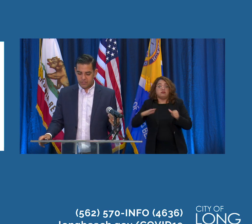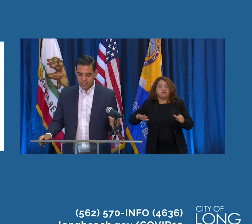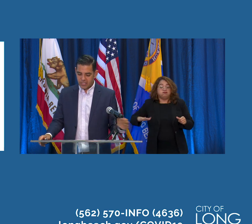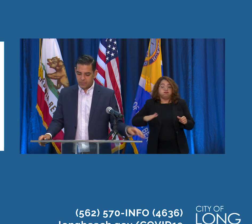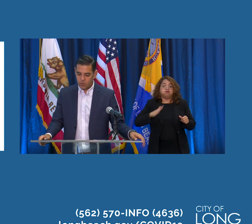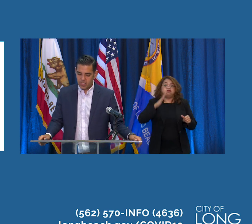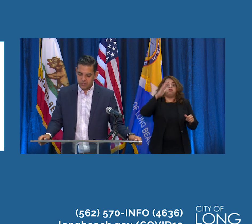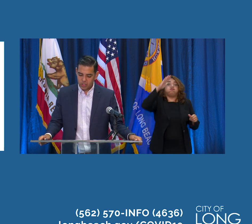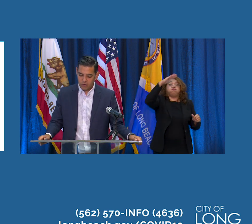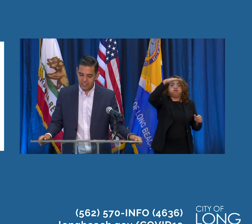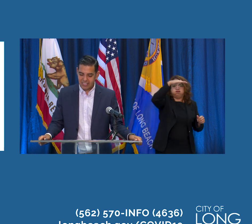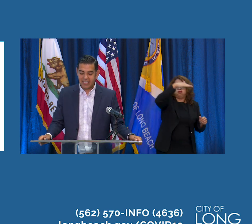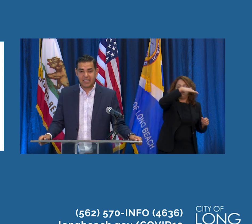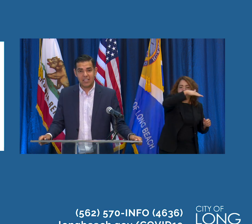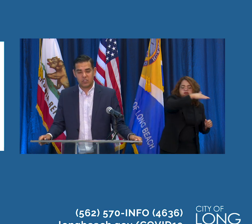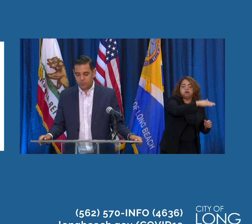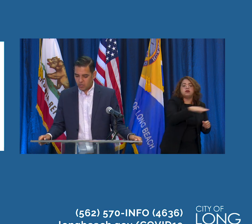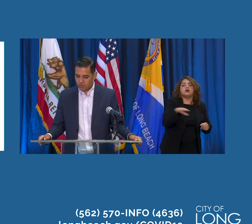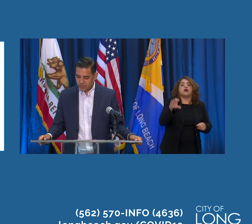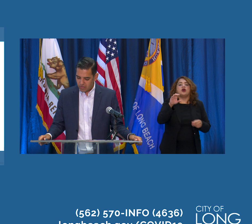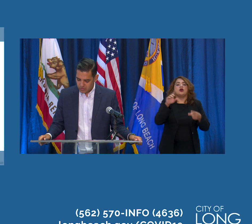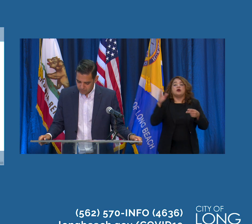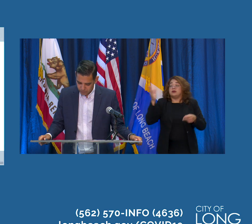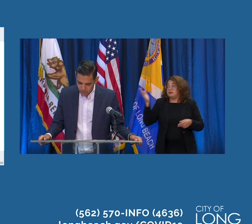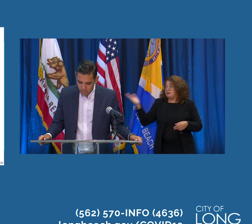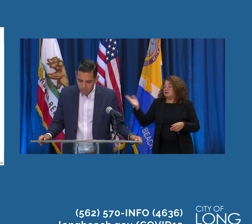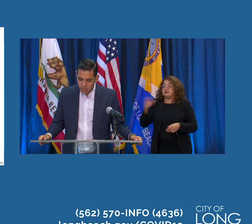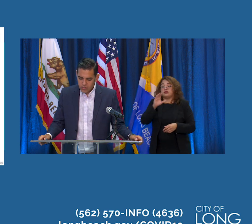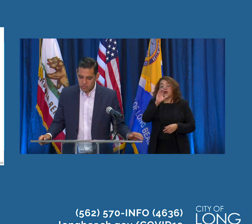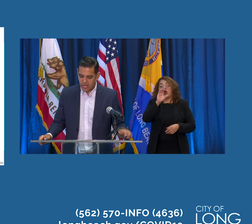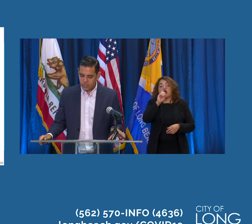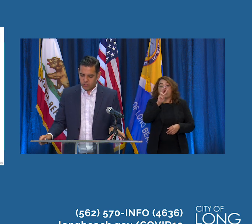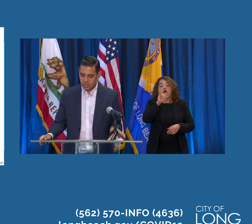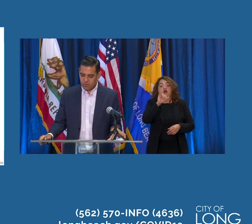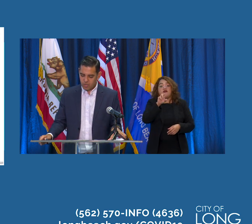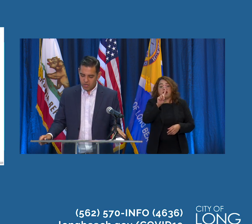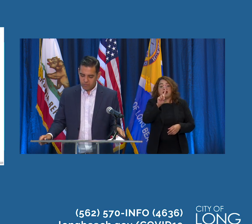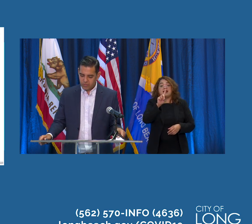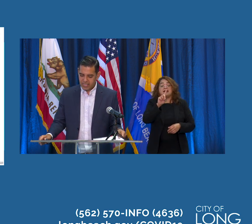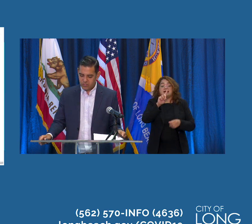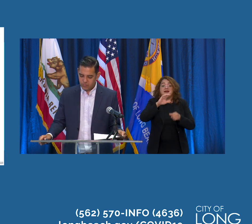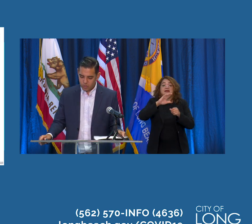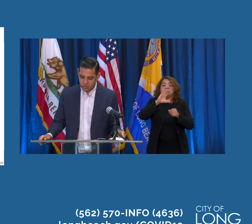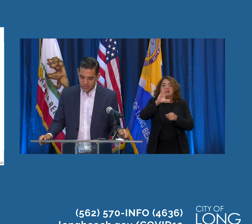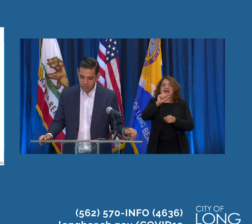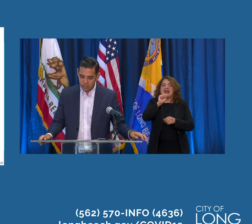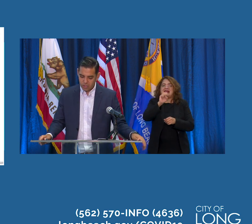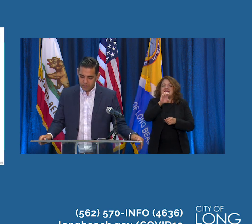This next data point is our COVID-19 cases per one hundred thousand. This slide shows a number of cases per one hundred thousand.